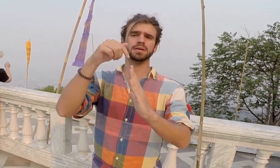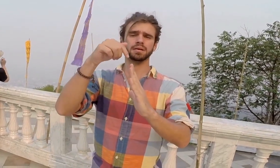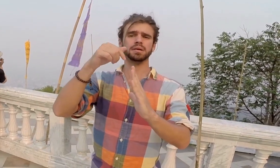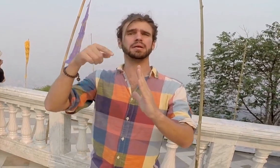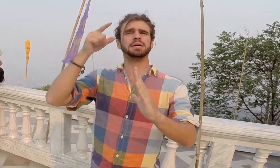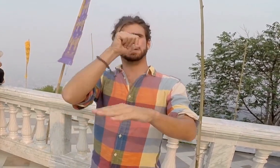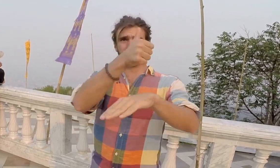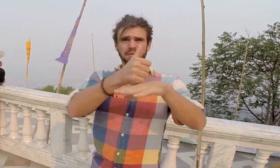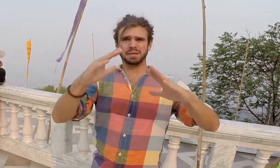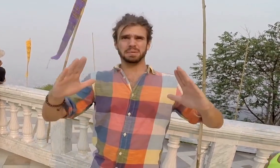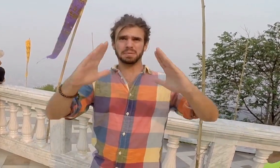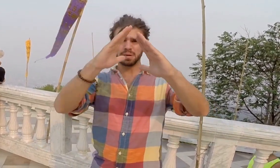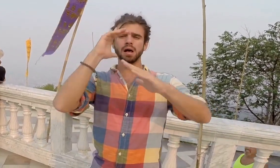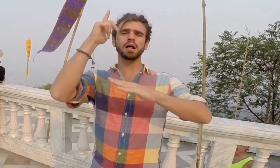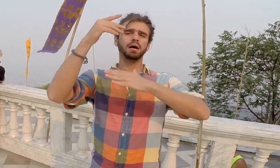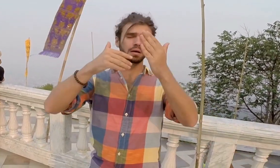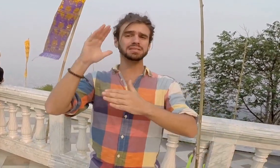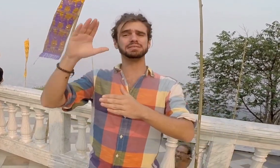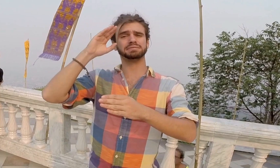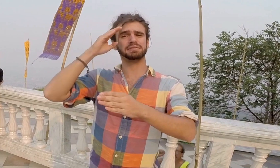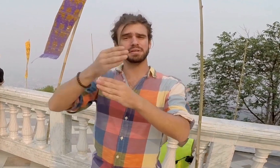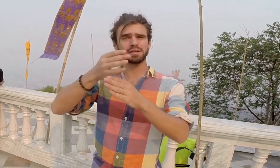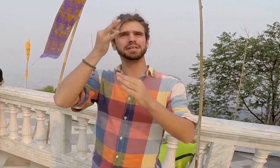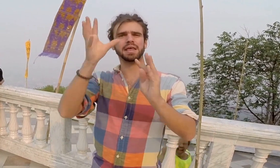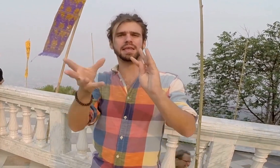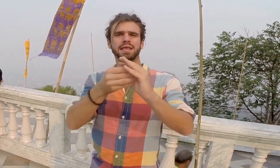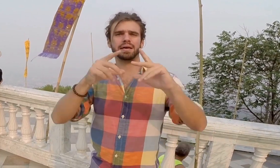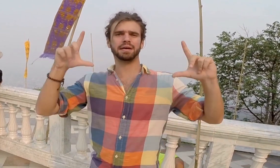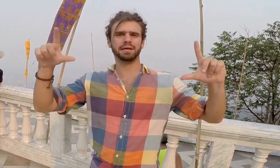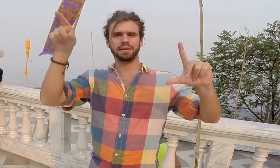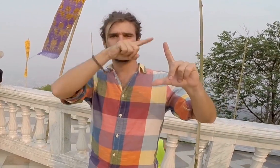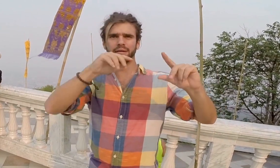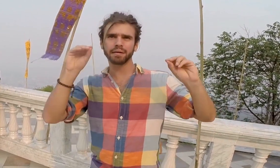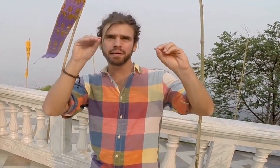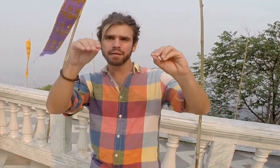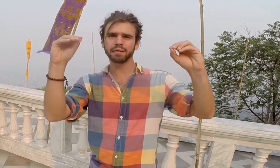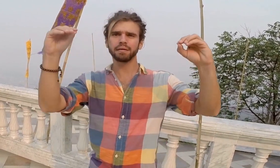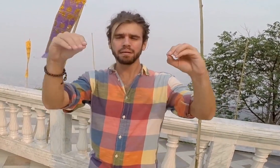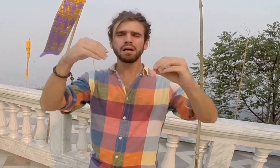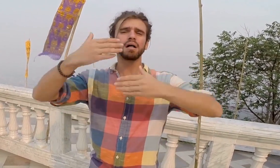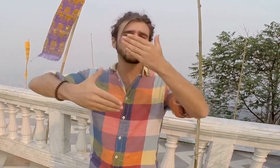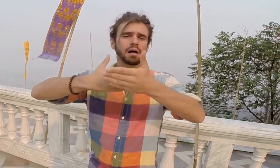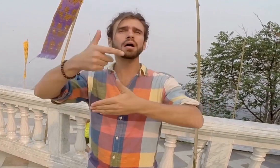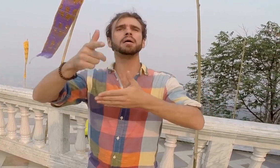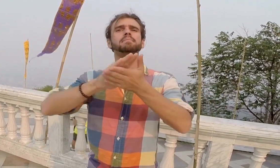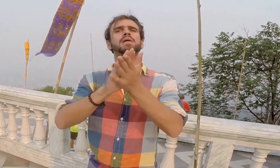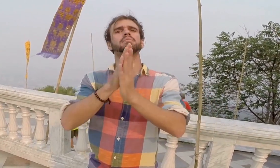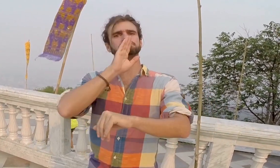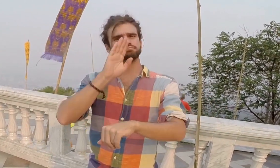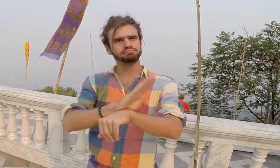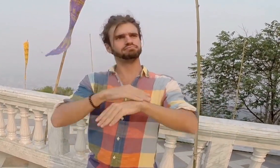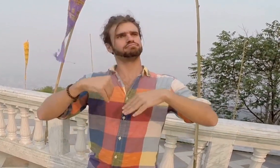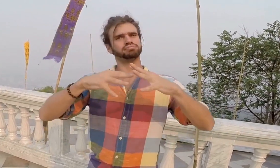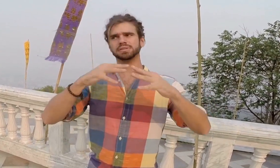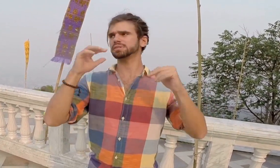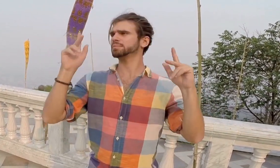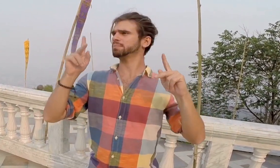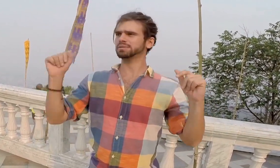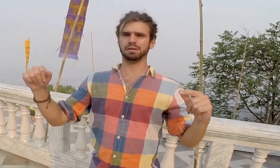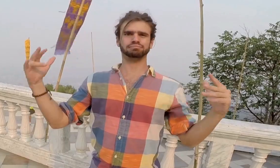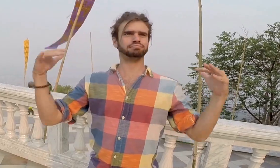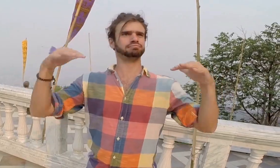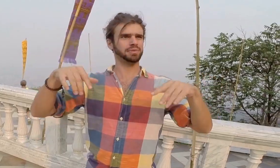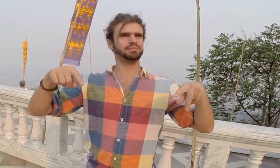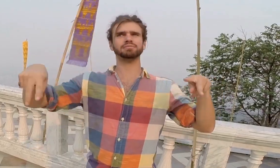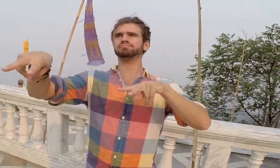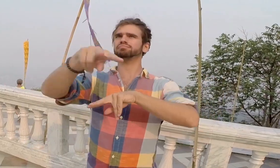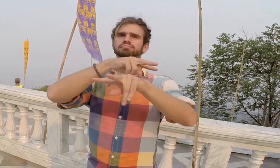After setting up on the top of the mountain, the son decided to add more things so that people could come and visit this place.